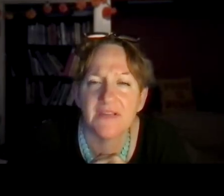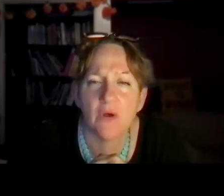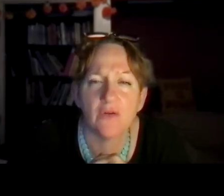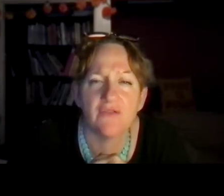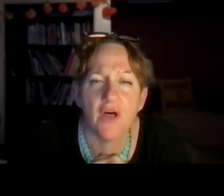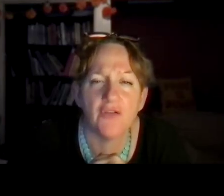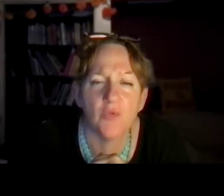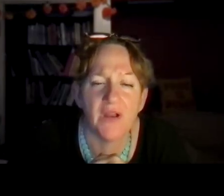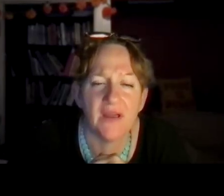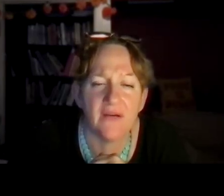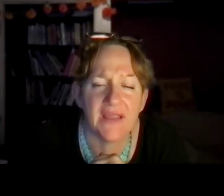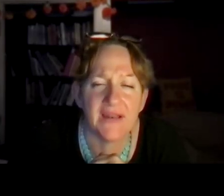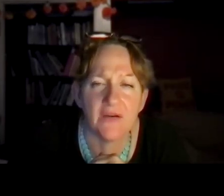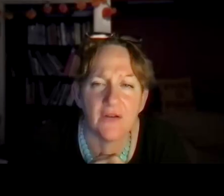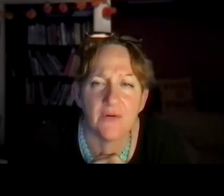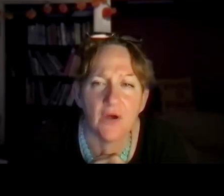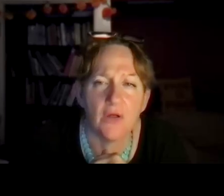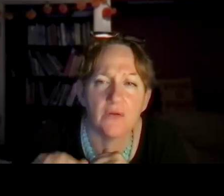Meriah: things wrong with the volume right now. I can't hear you at all.